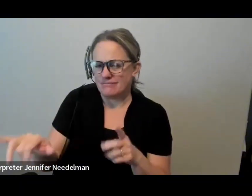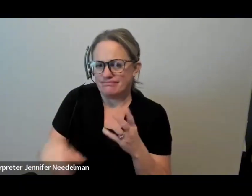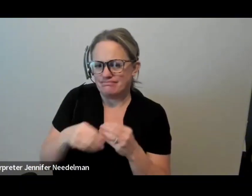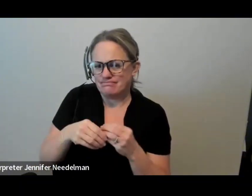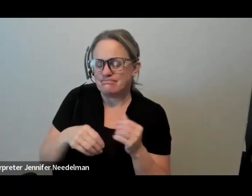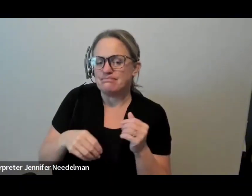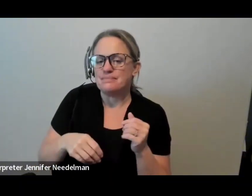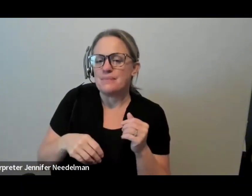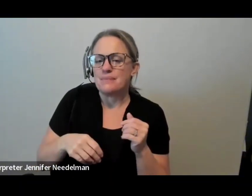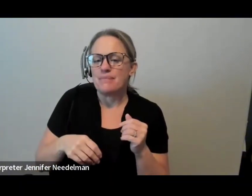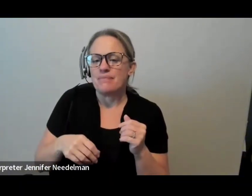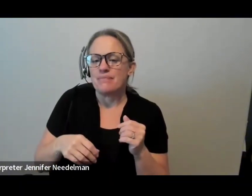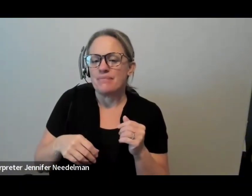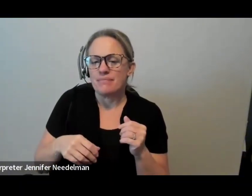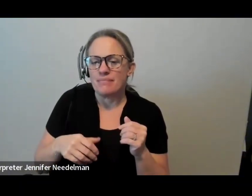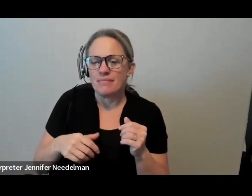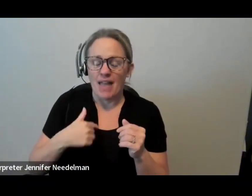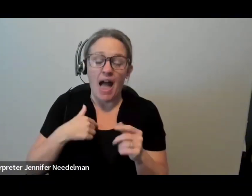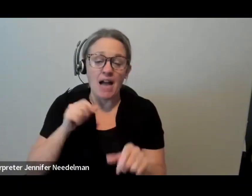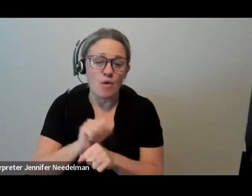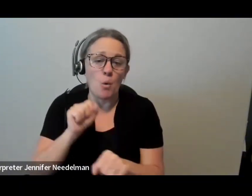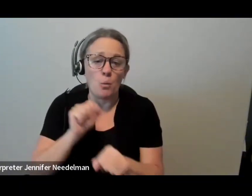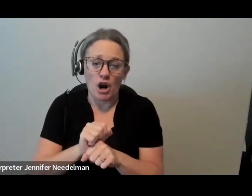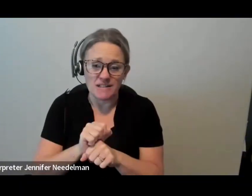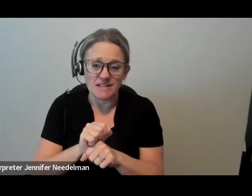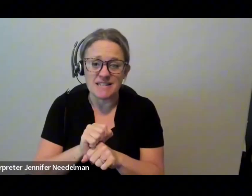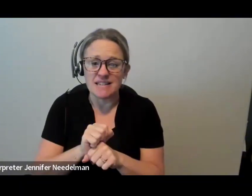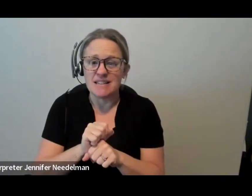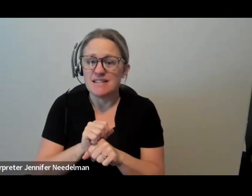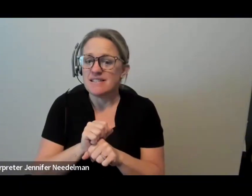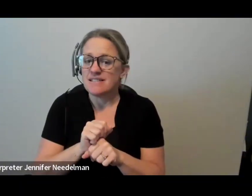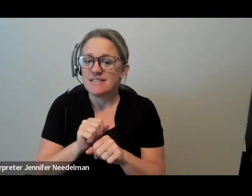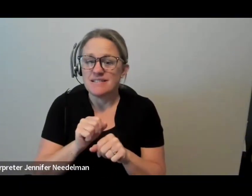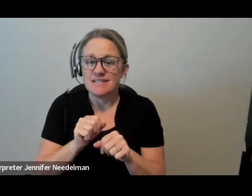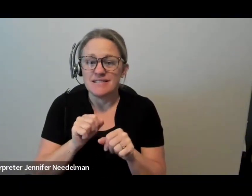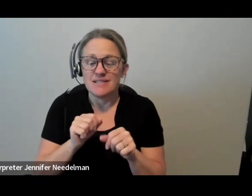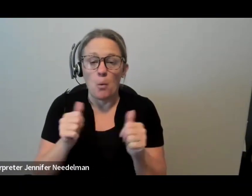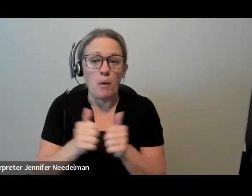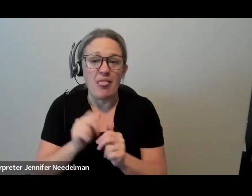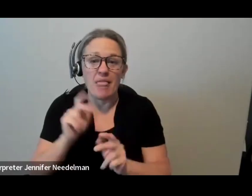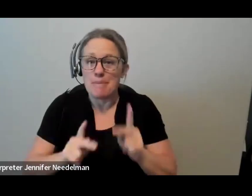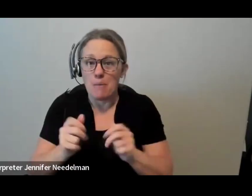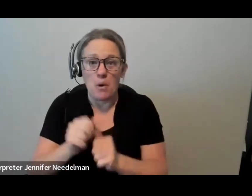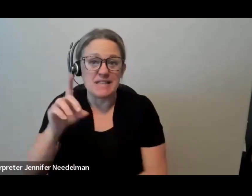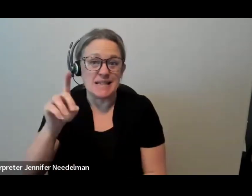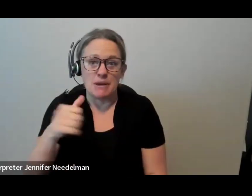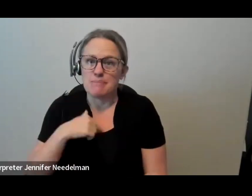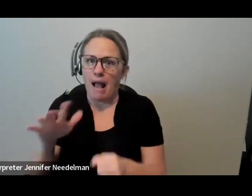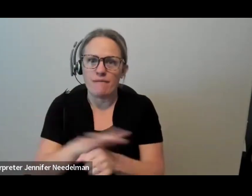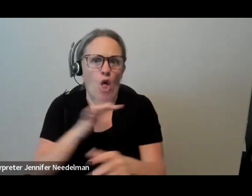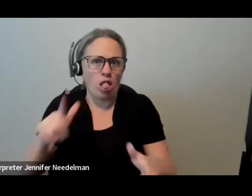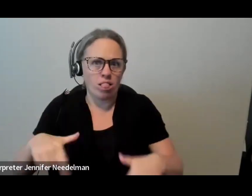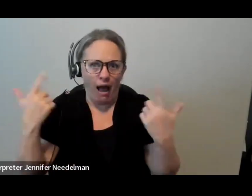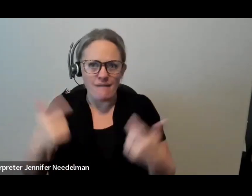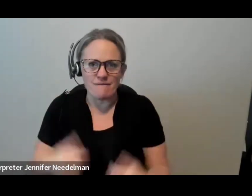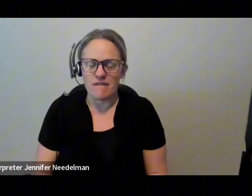So I think I've, I've worked in camps for people with disabilities my entire life. We have people with all different disabilities